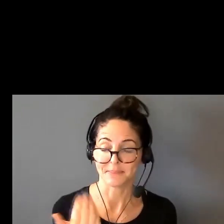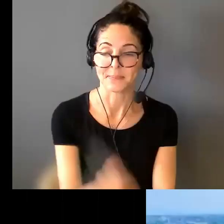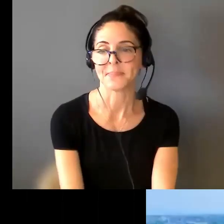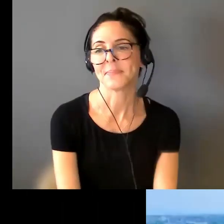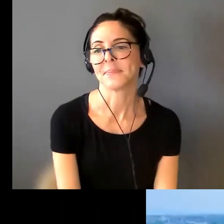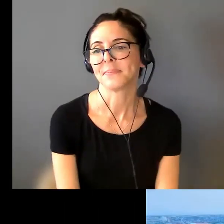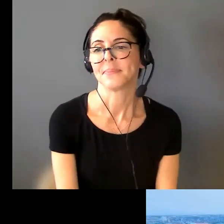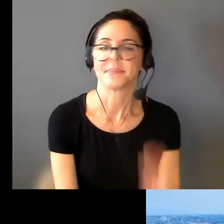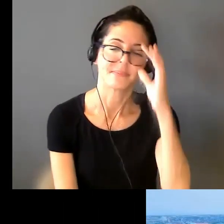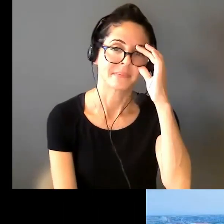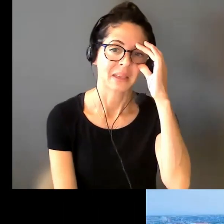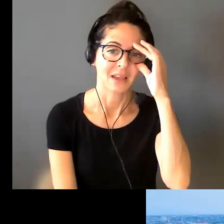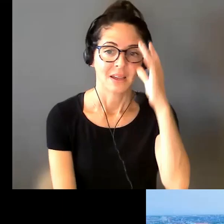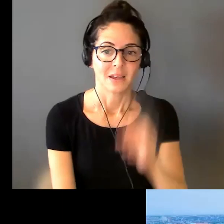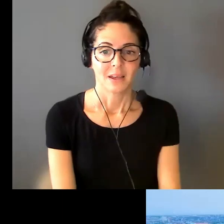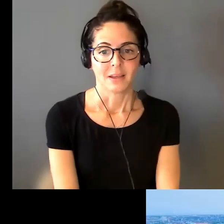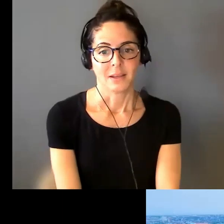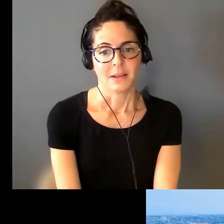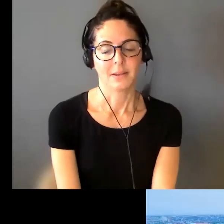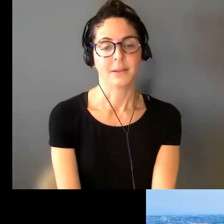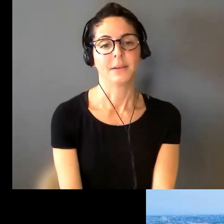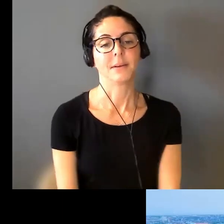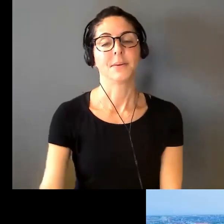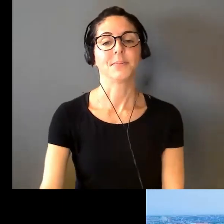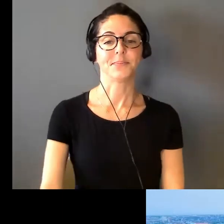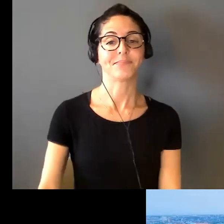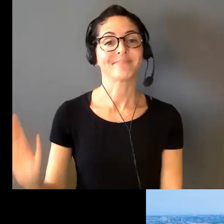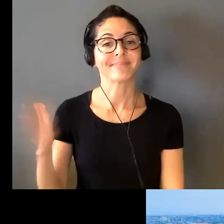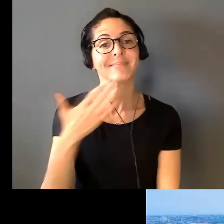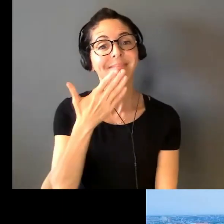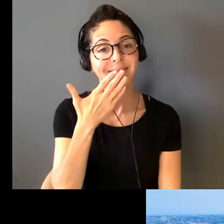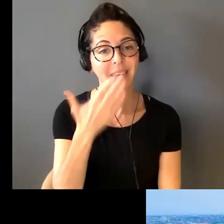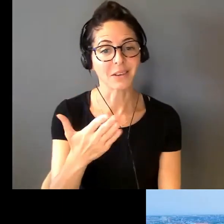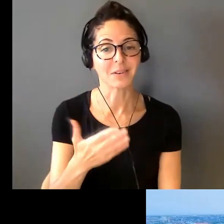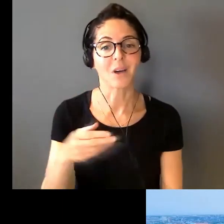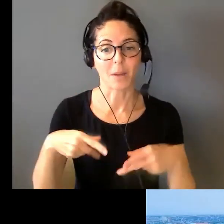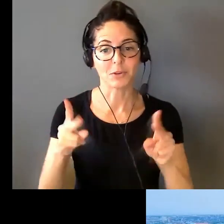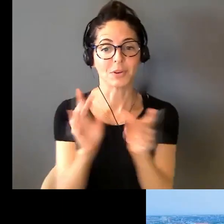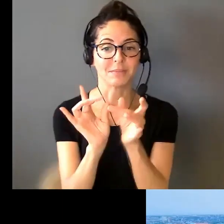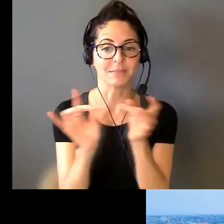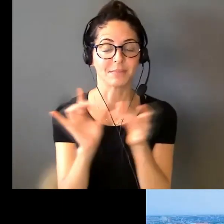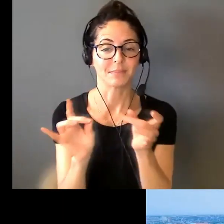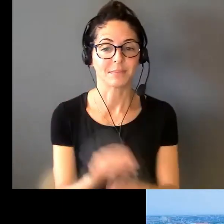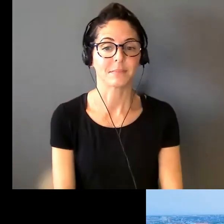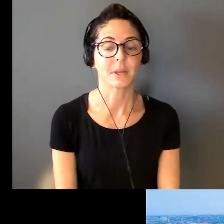AUDIENCE MEMBER (JOSEPH): Thank you for the opportunity. I am Joseph Cromwell,